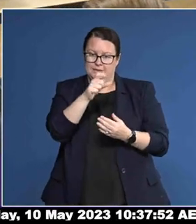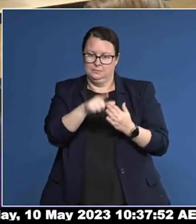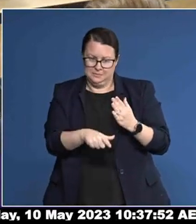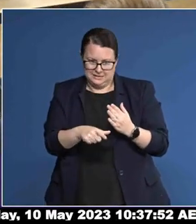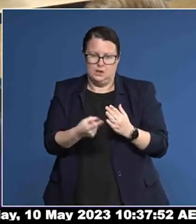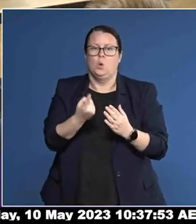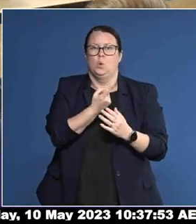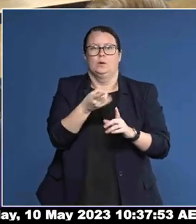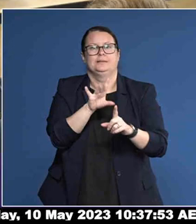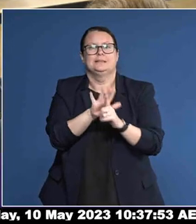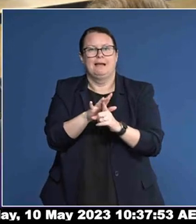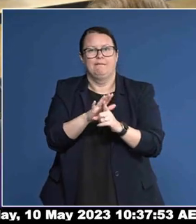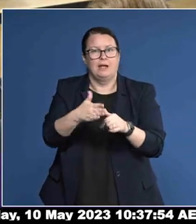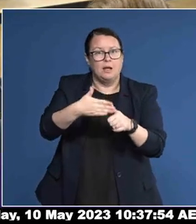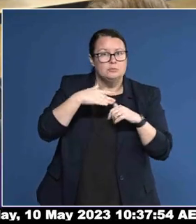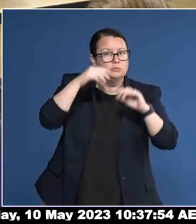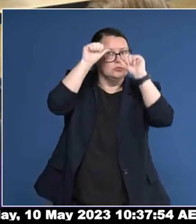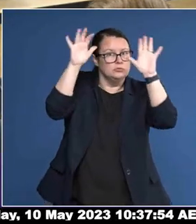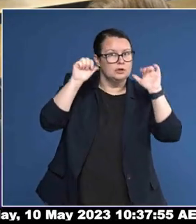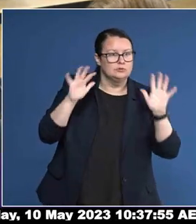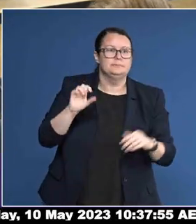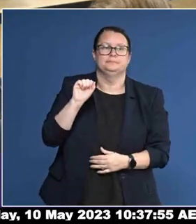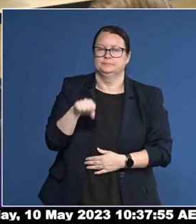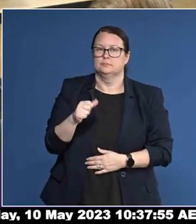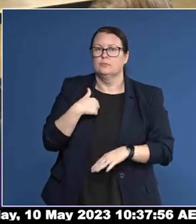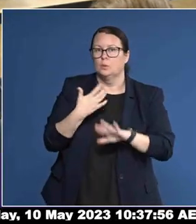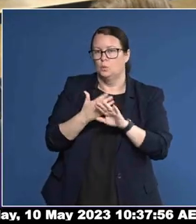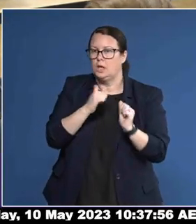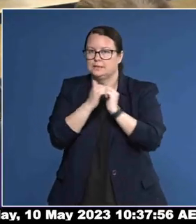cohorts? MS STEVENSON: Yes, we work closely with that branch. Ms Mahony, may I ask a question.